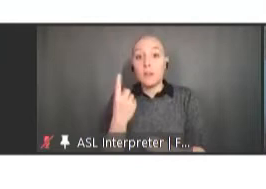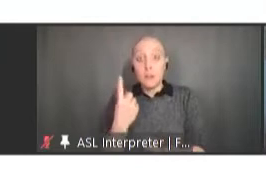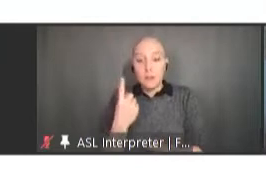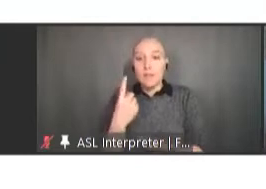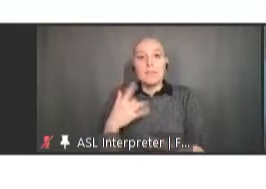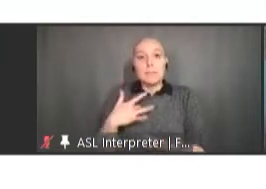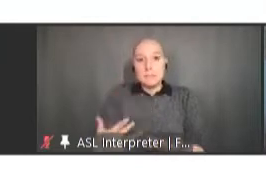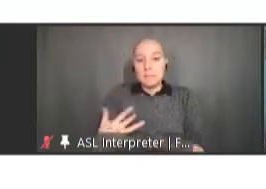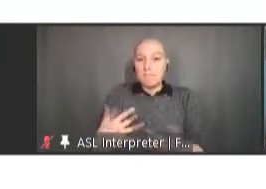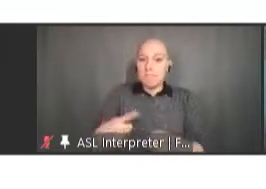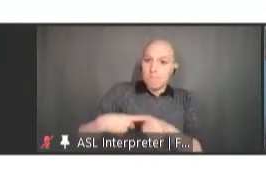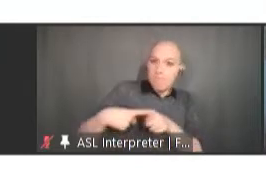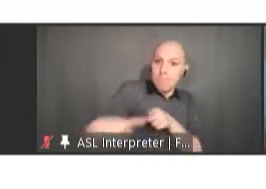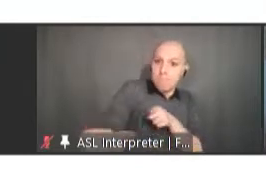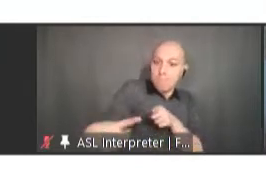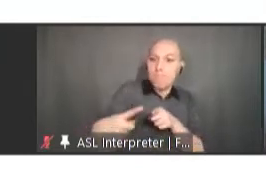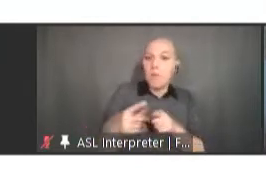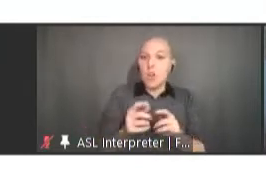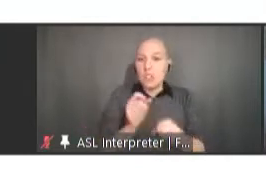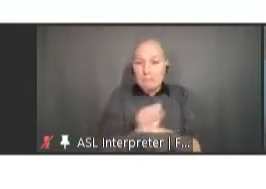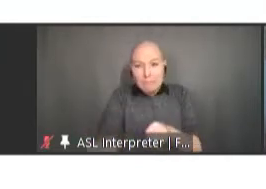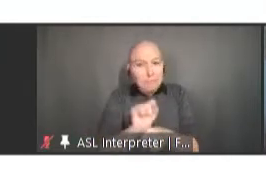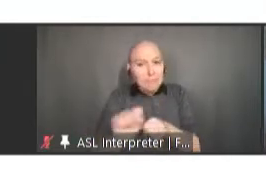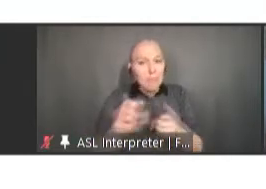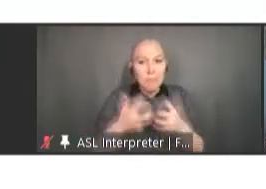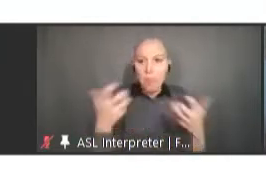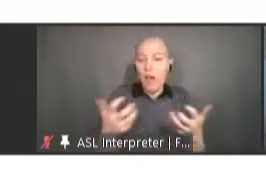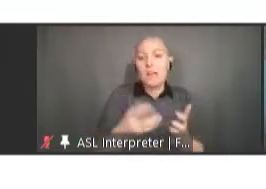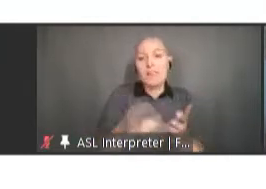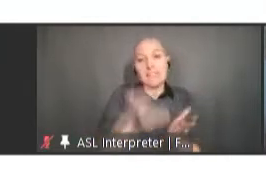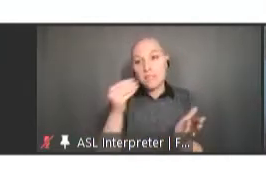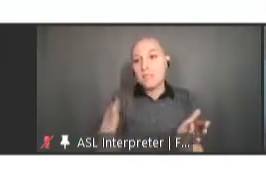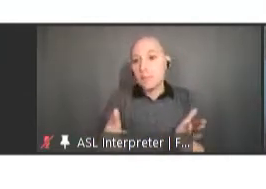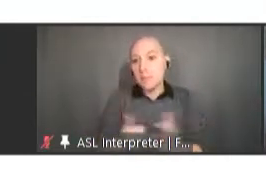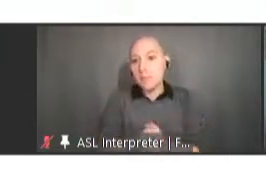and costly. But we also need to understand whether correlate of protection is different